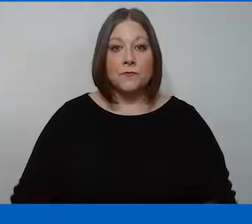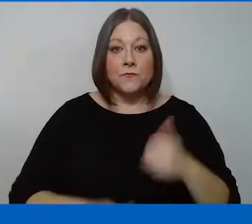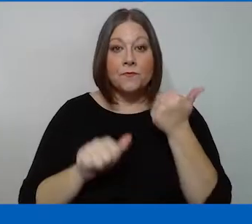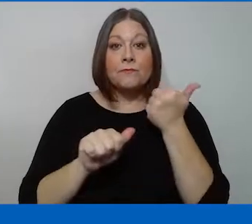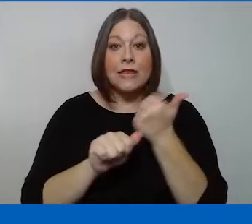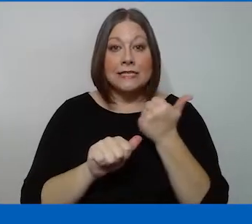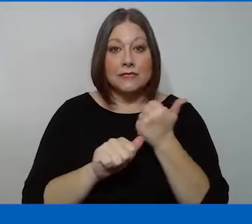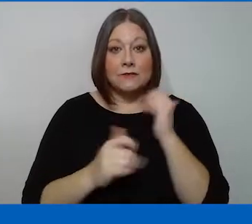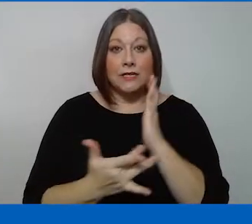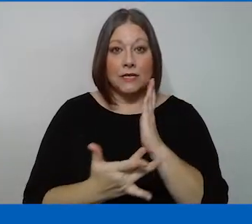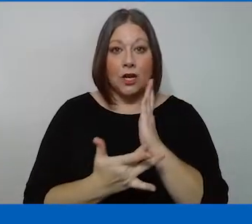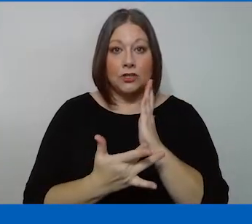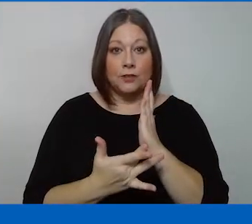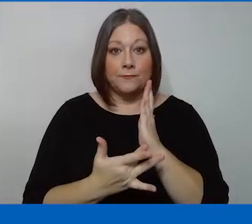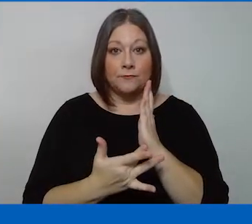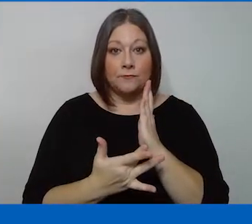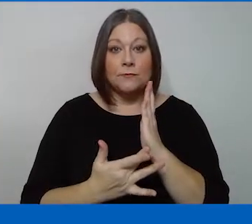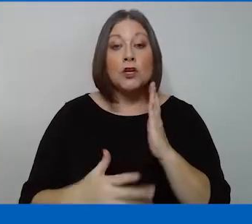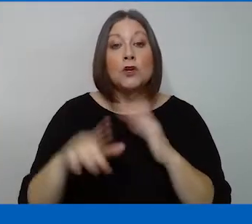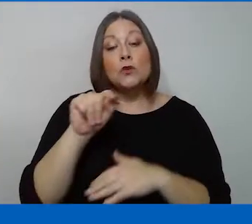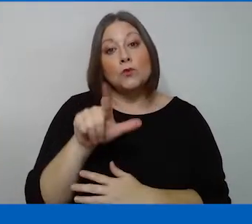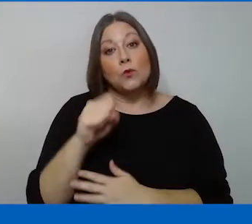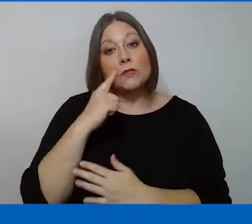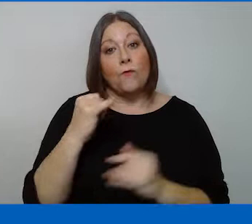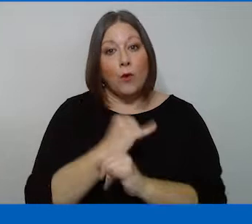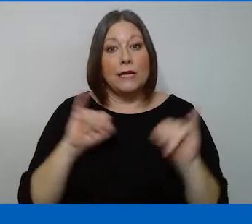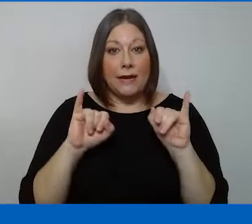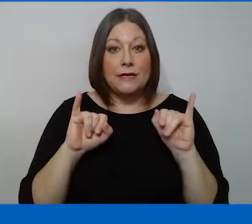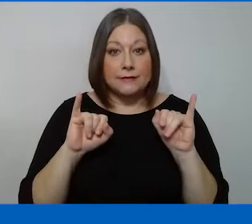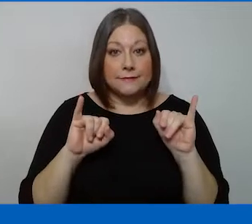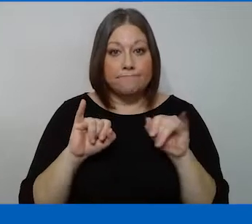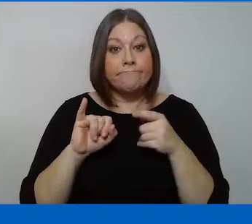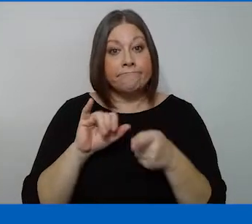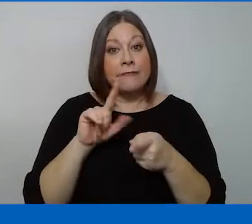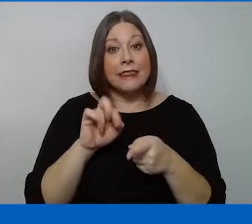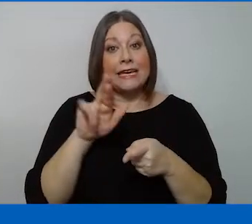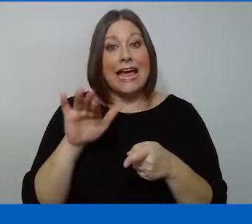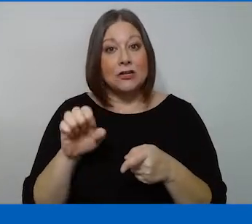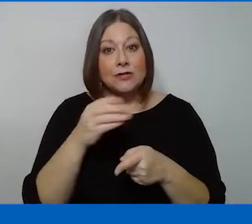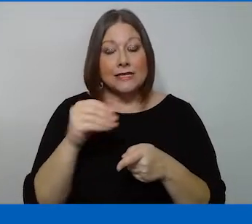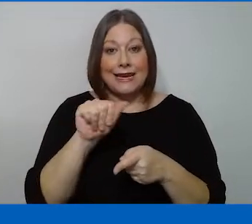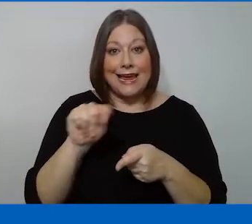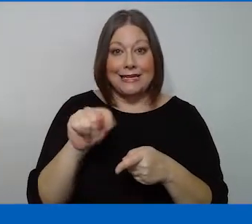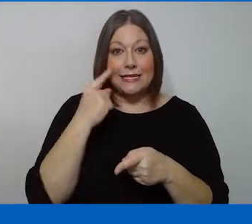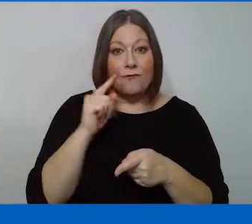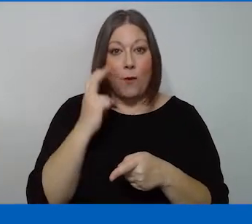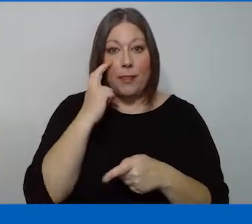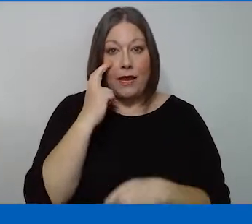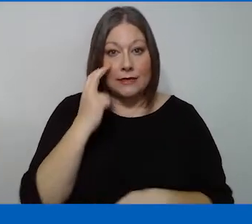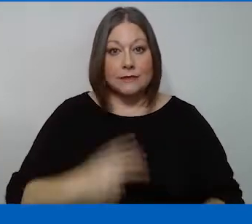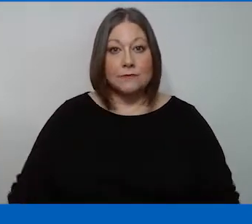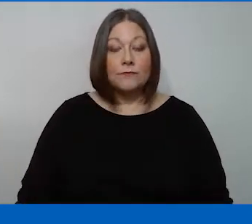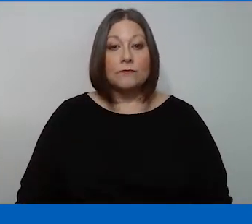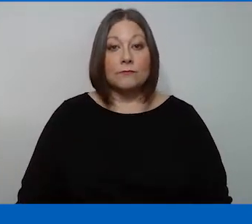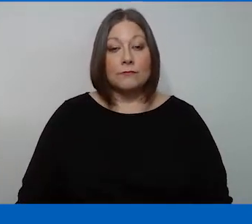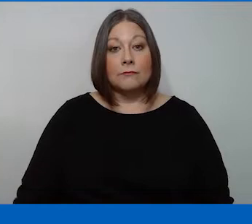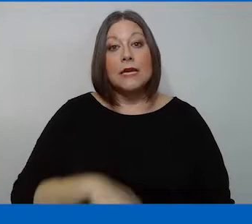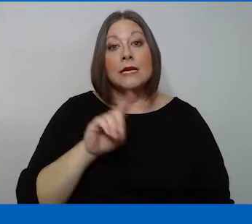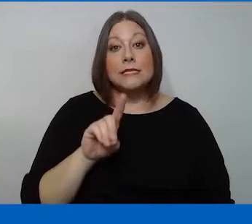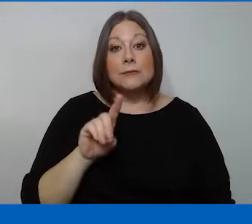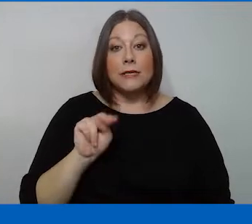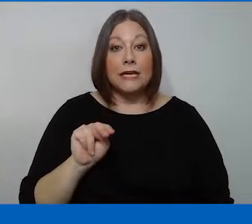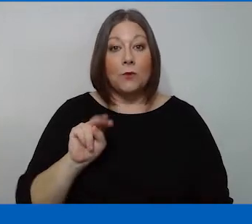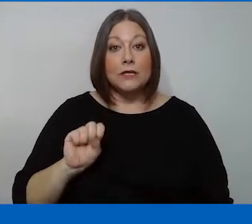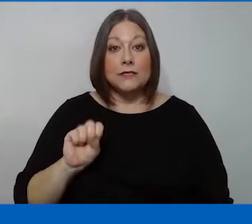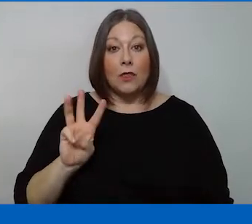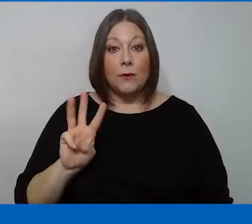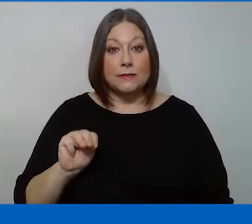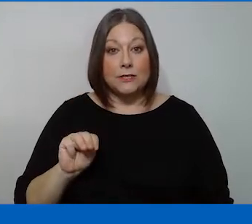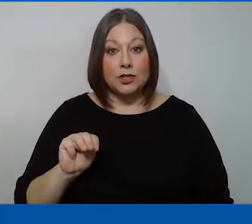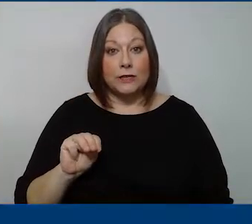Assistive Technology: Tools for Independence; Leatrice and AT for blindness. Disability Network Southwest Michigan.